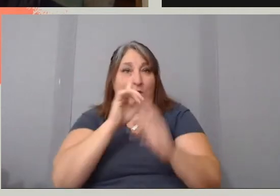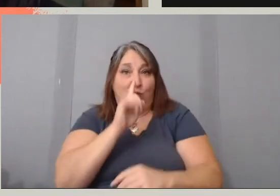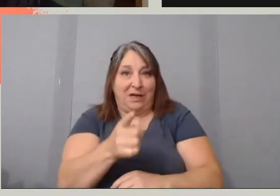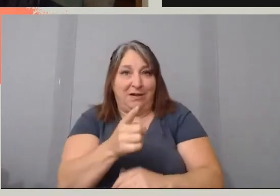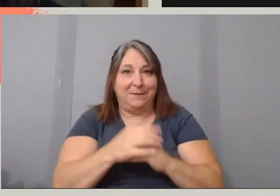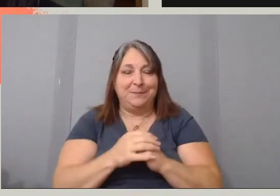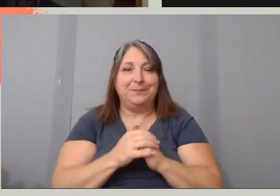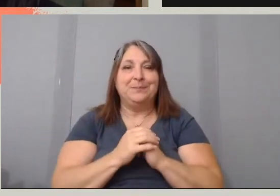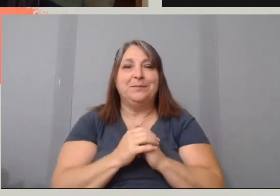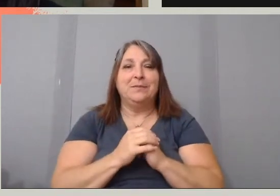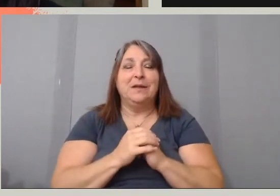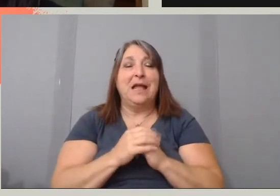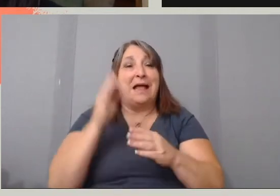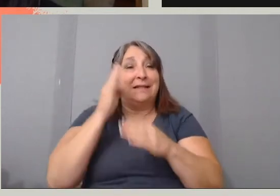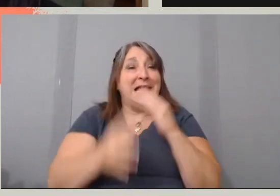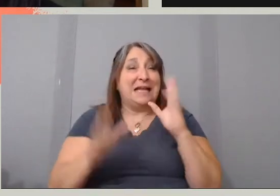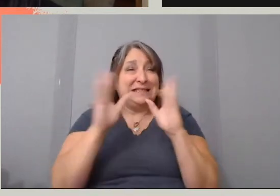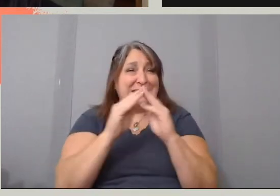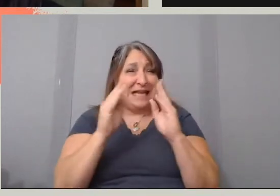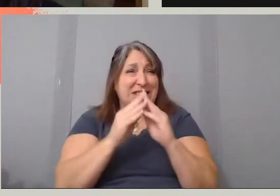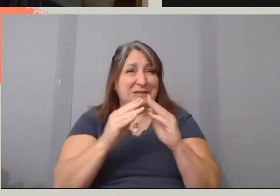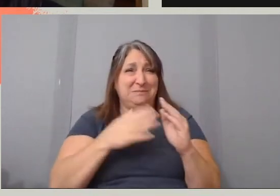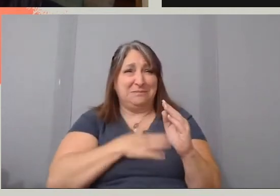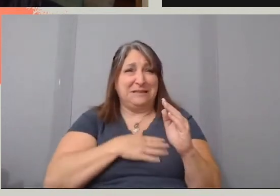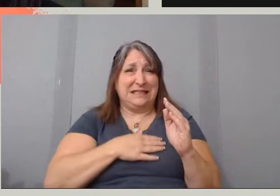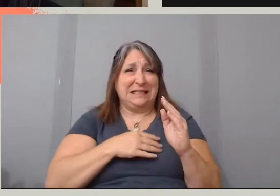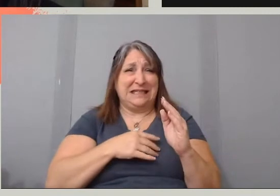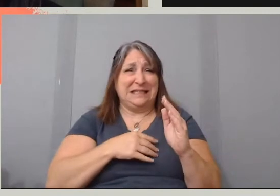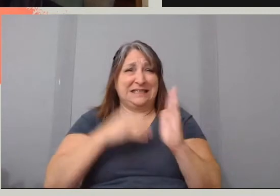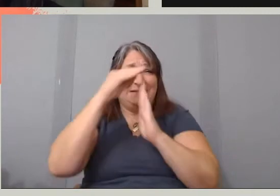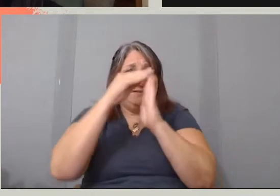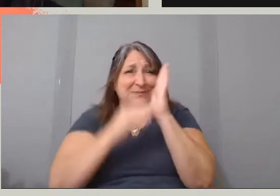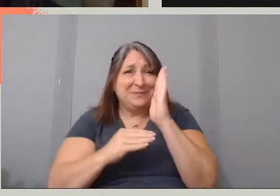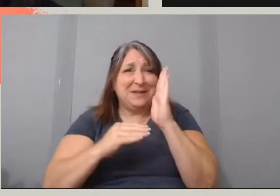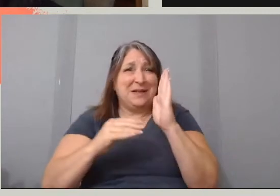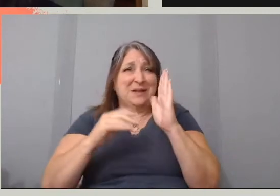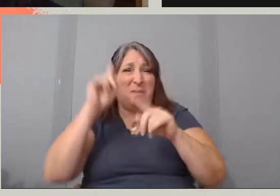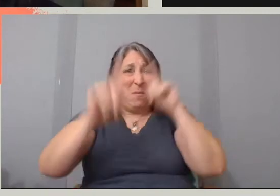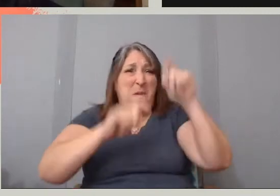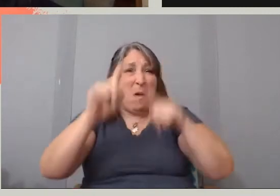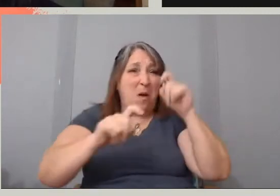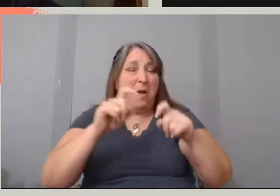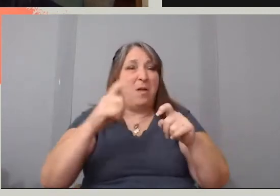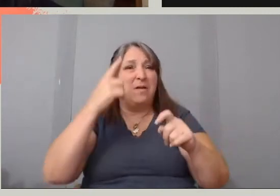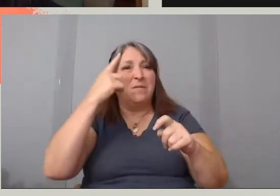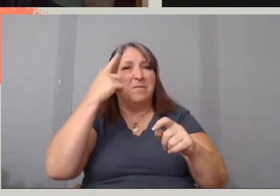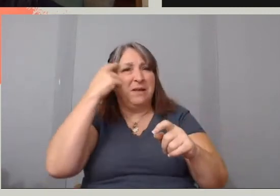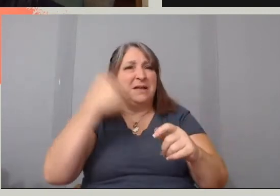if you could please complete the poll to give us feedback on what you thought of it, that would be great.